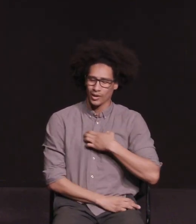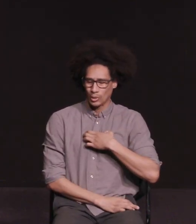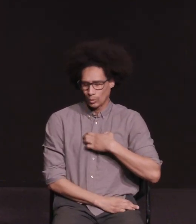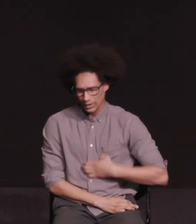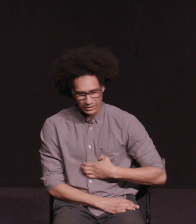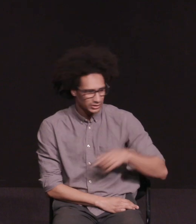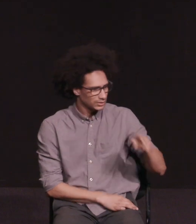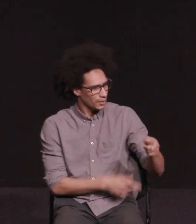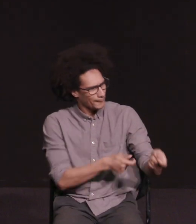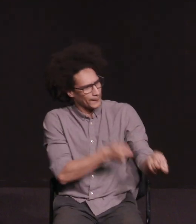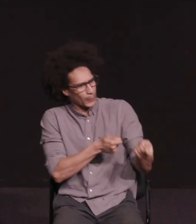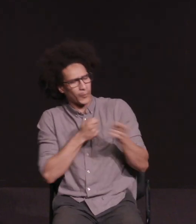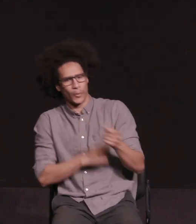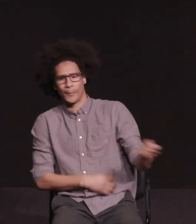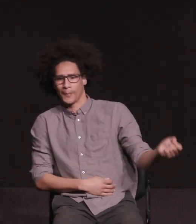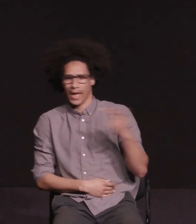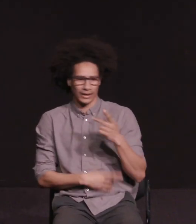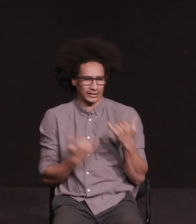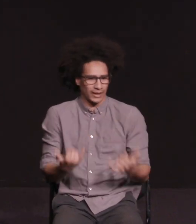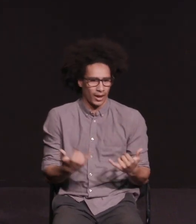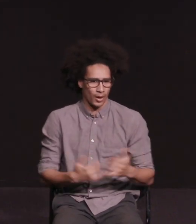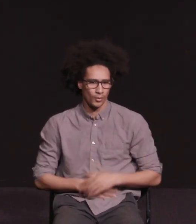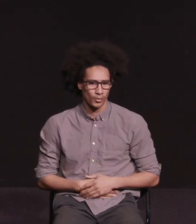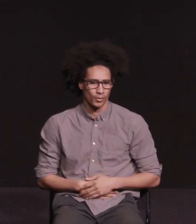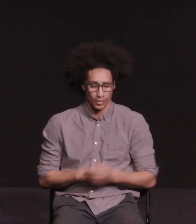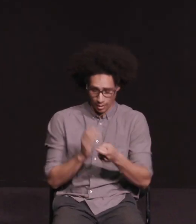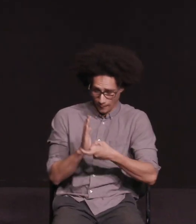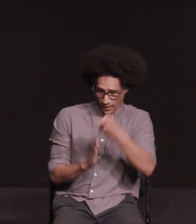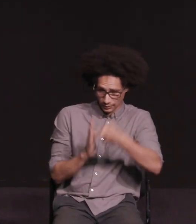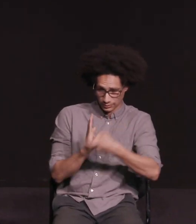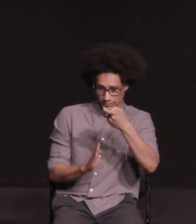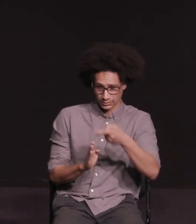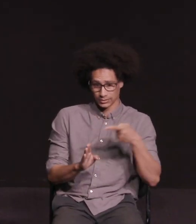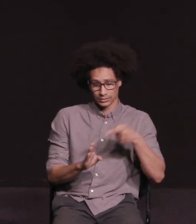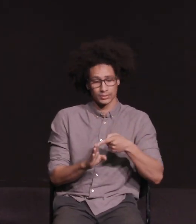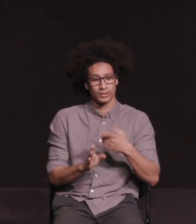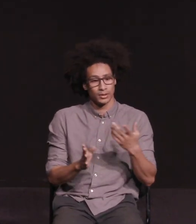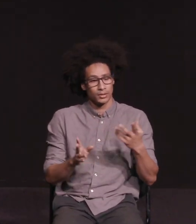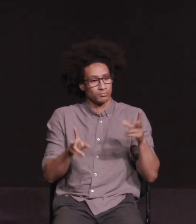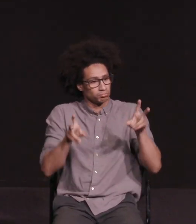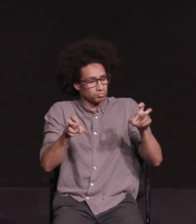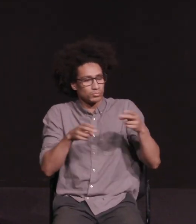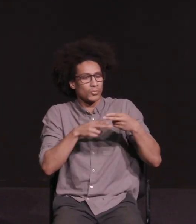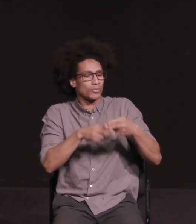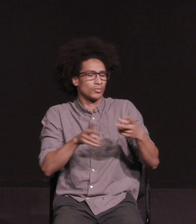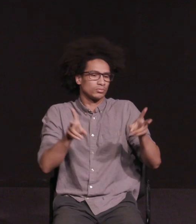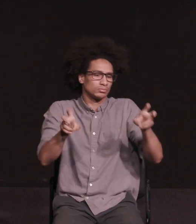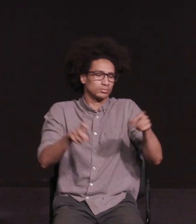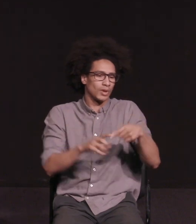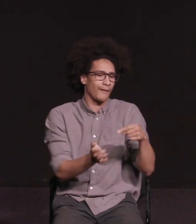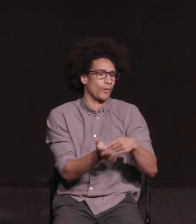And magazines were relatively, quote, "affordable," where books cost more money.